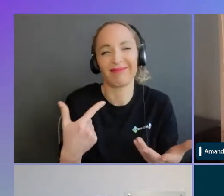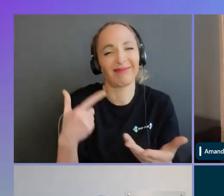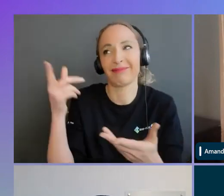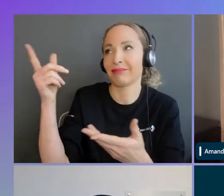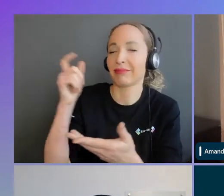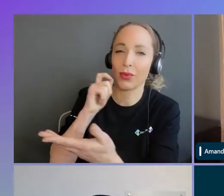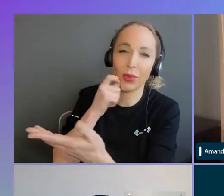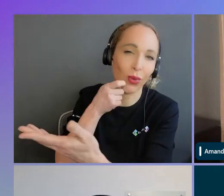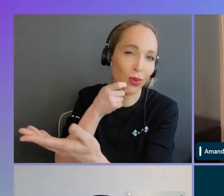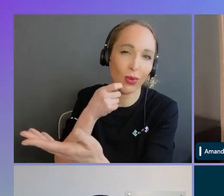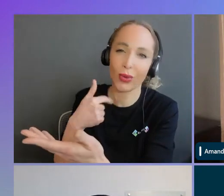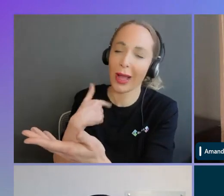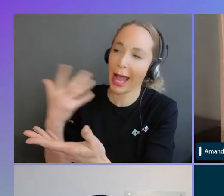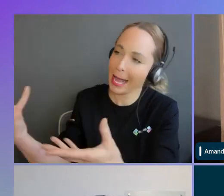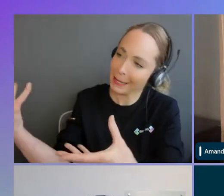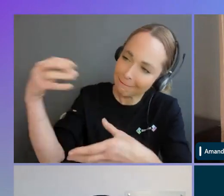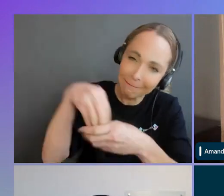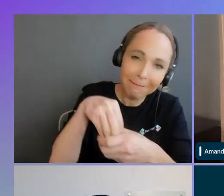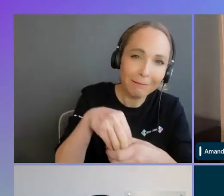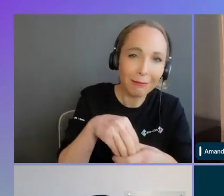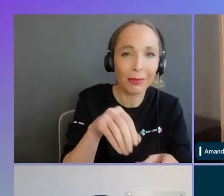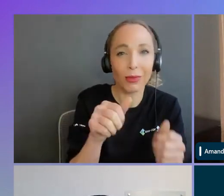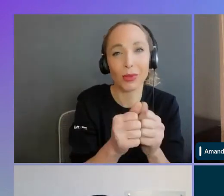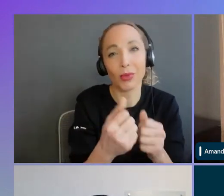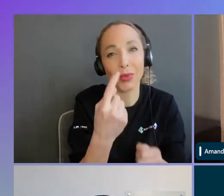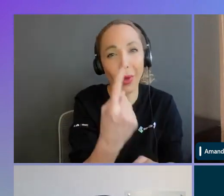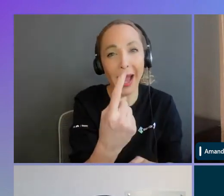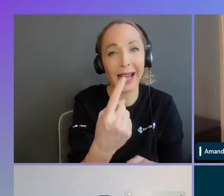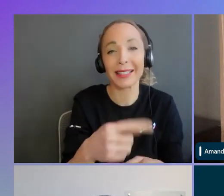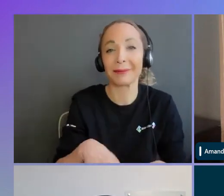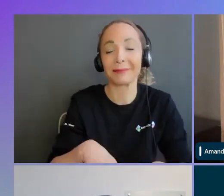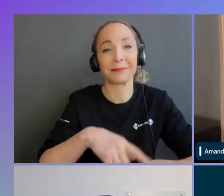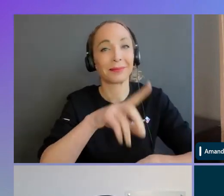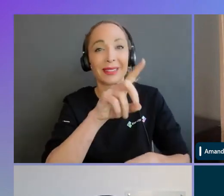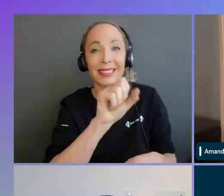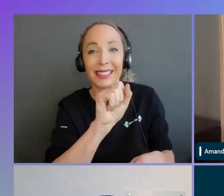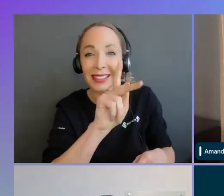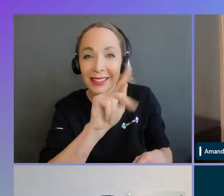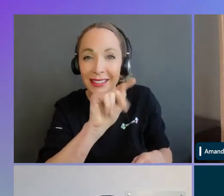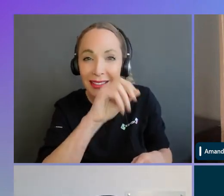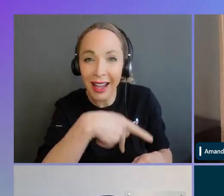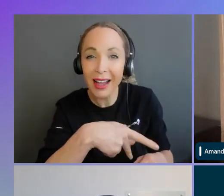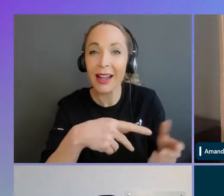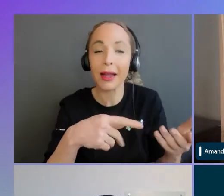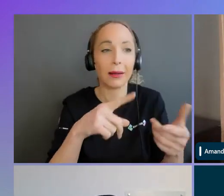when I say combined into one, I take the desktop and the mobile, I take the screen reader and the keyboard navigability and just